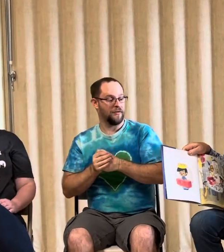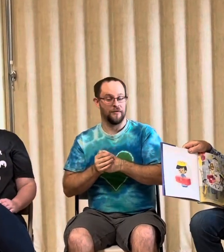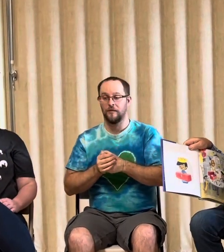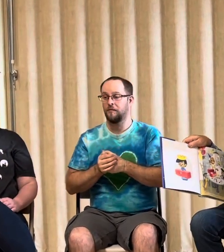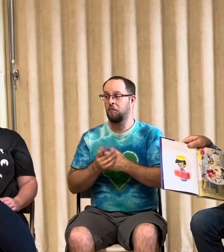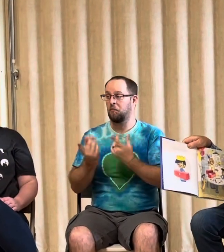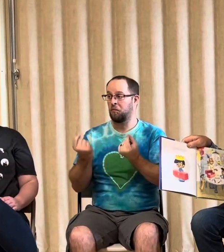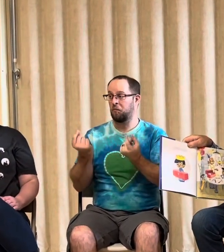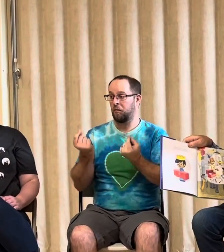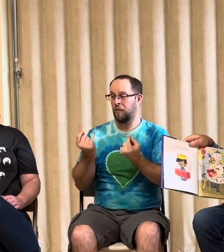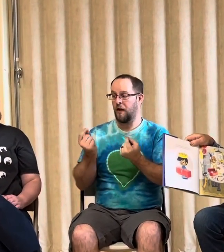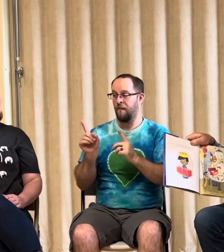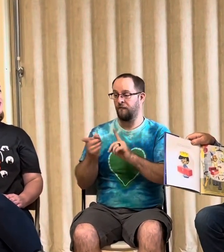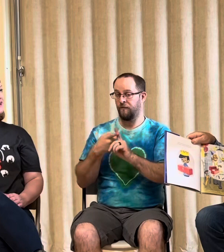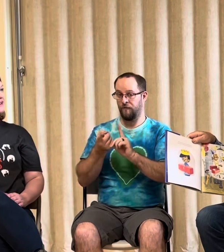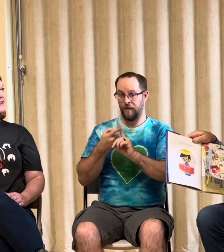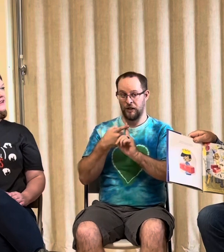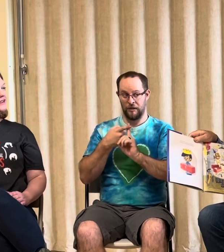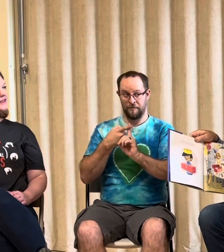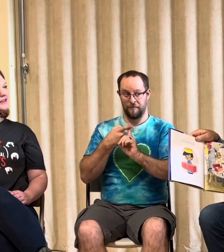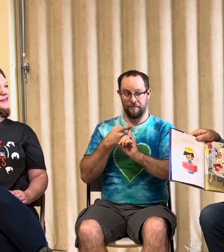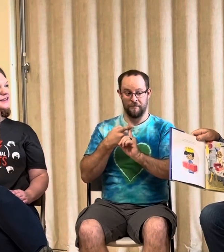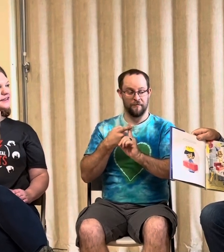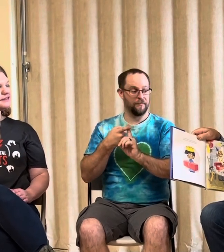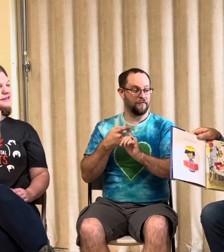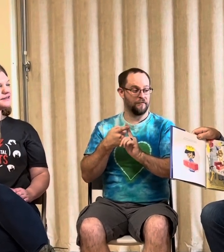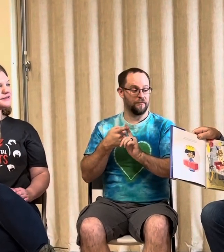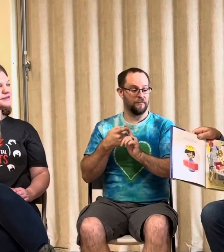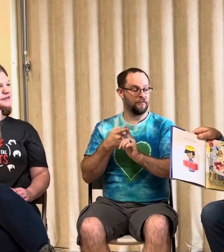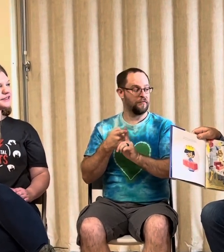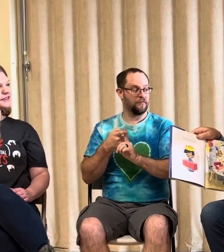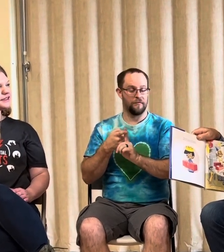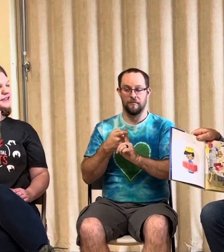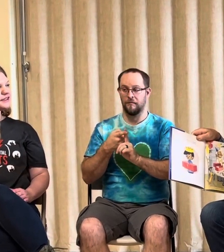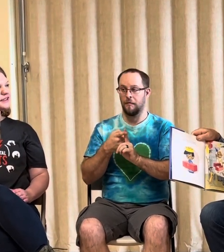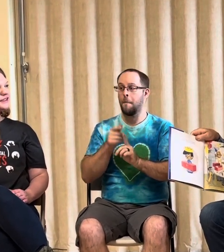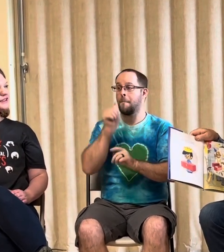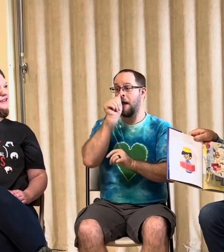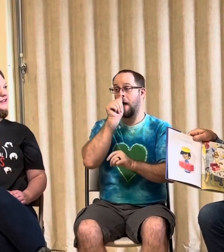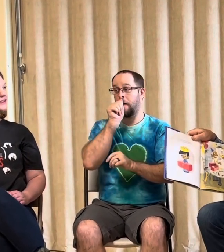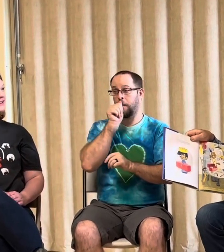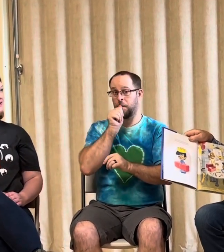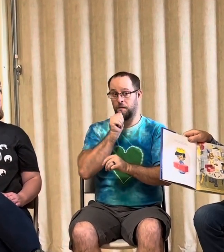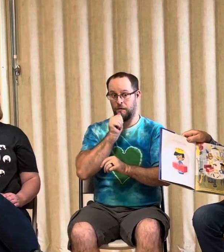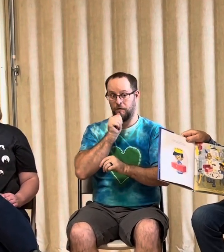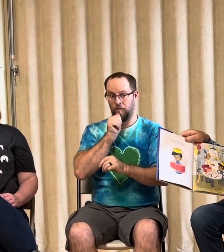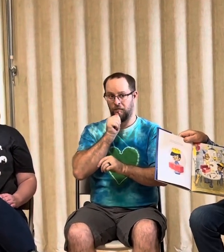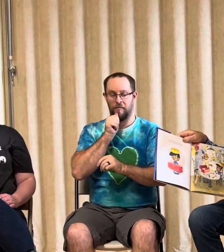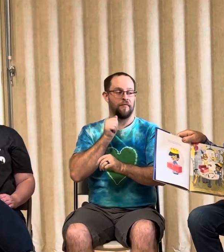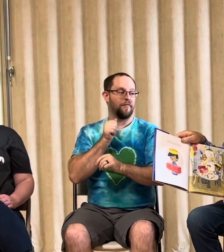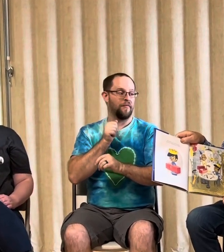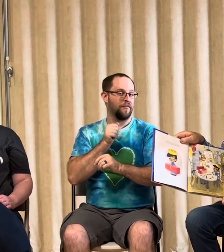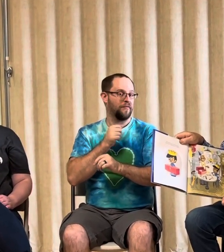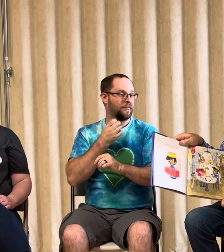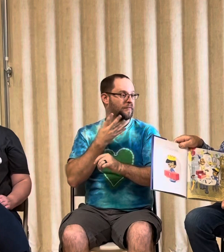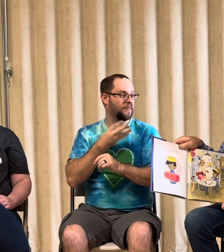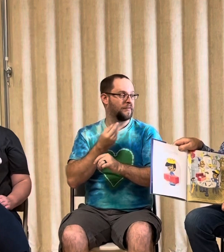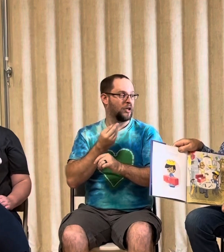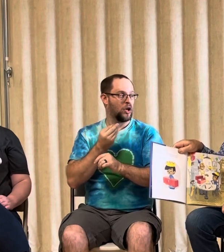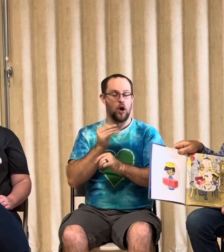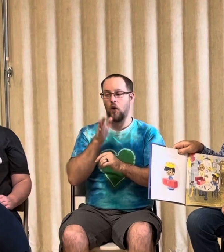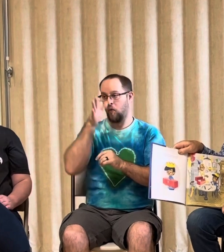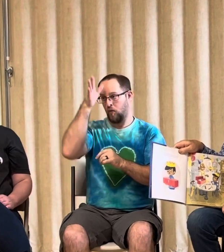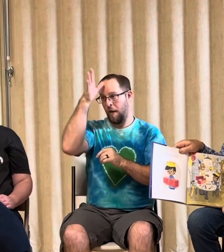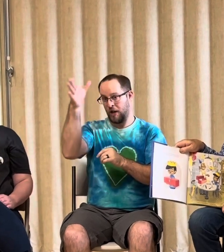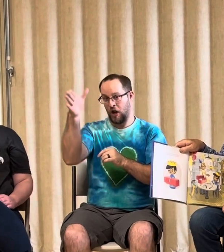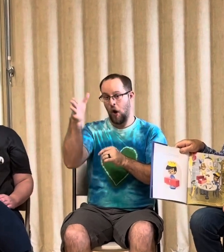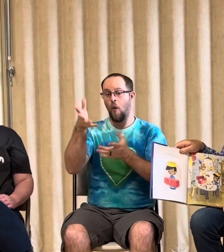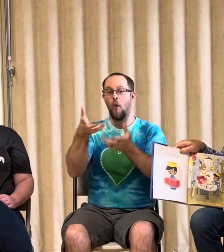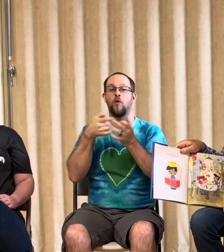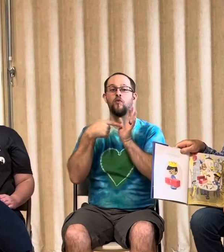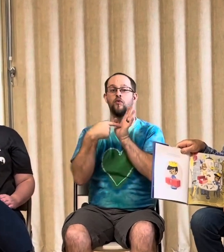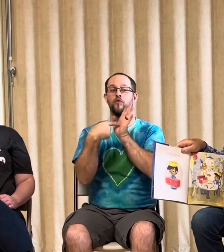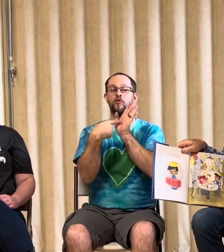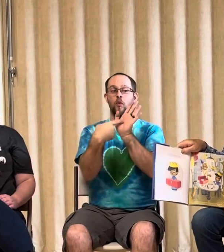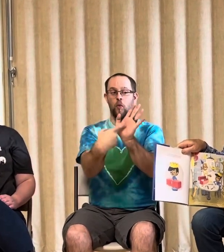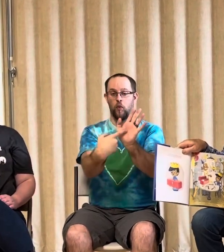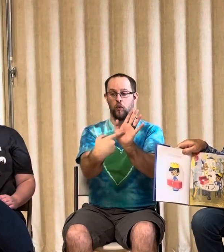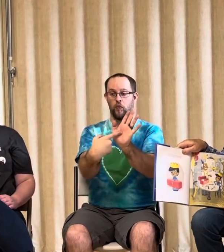Yeah! Well, first of all: Be patient! Grandpa's going to want to show you everything